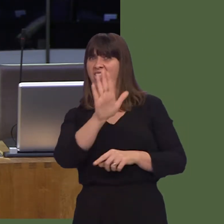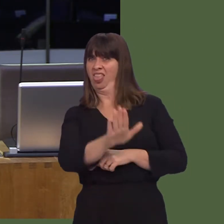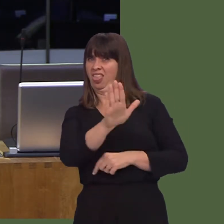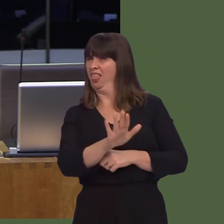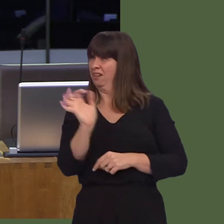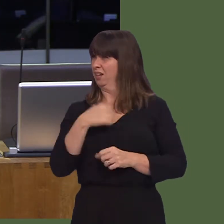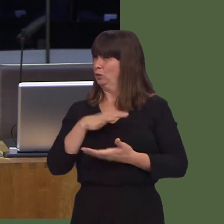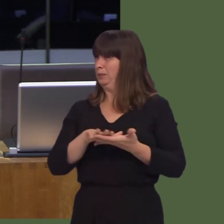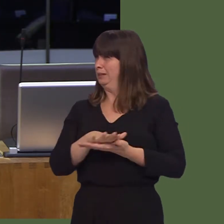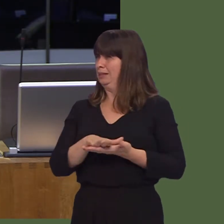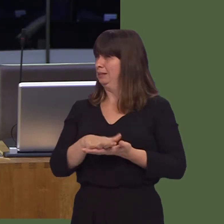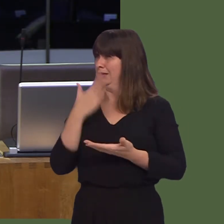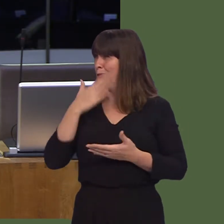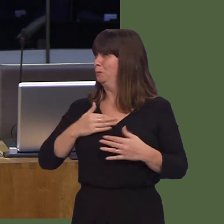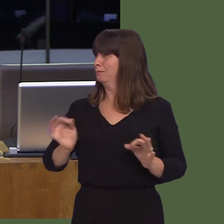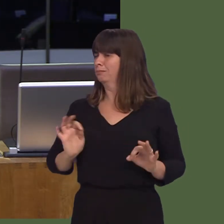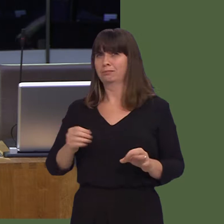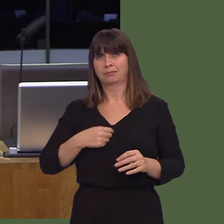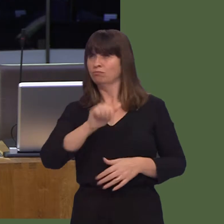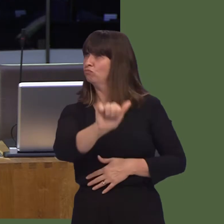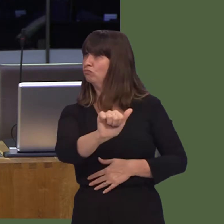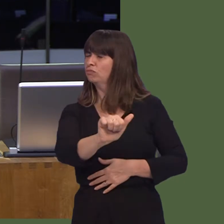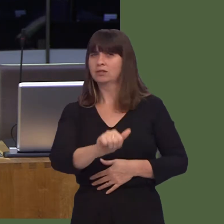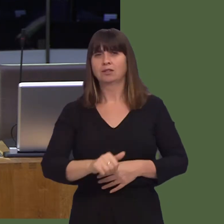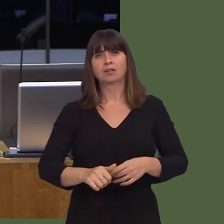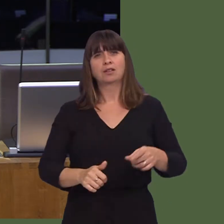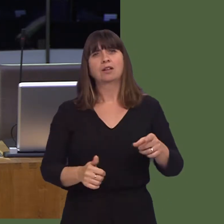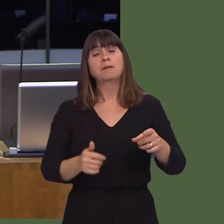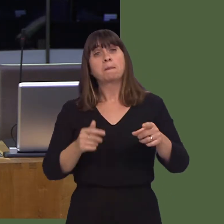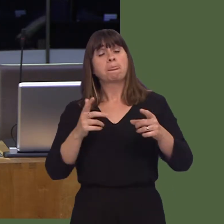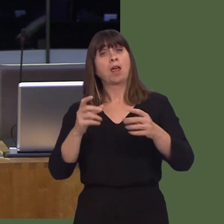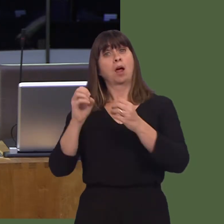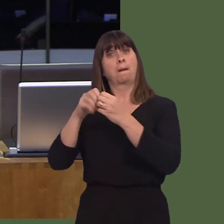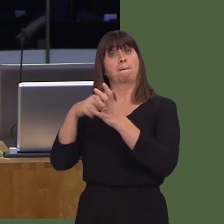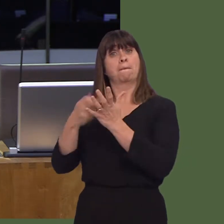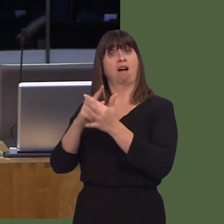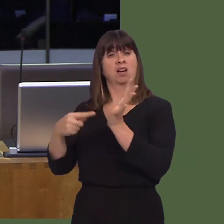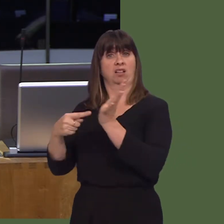My researchers have done the calculations to get the Barnett consequential based on